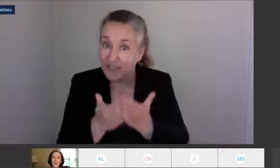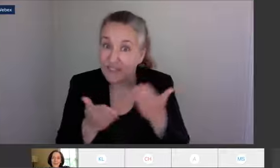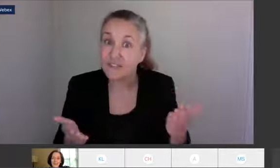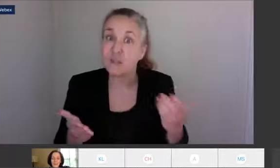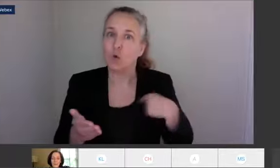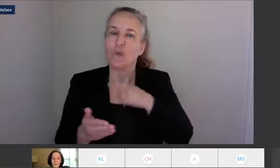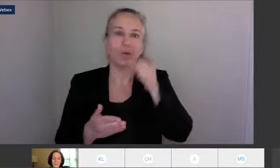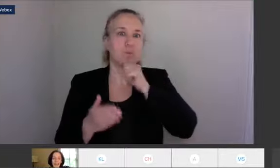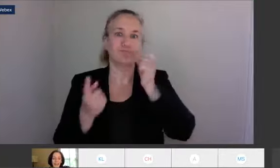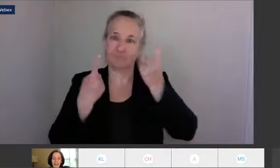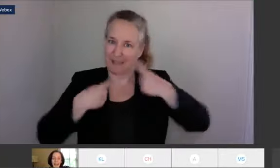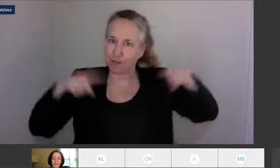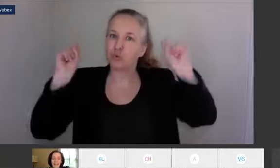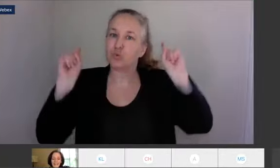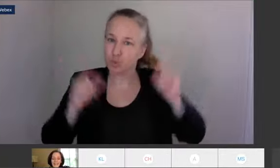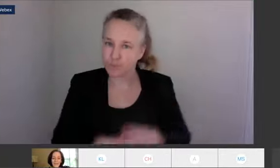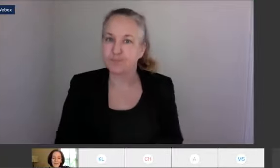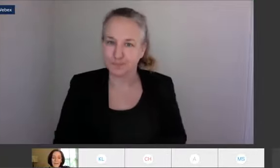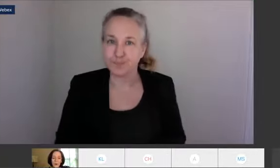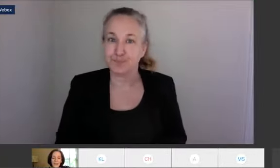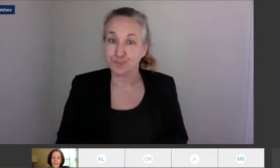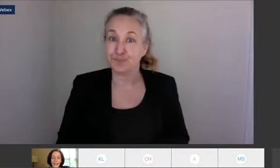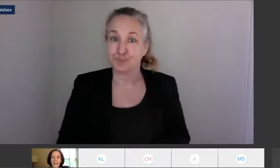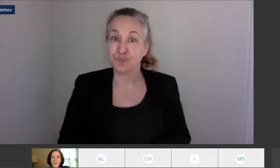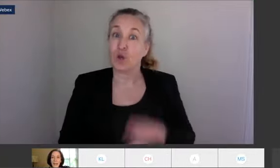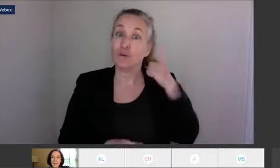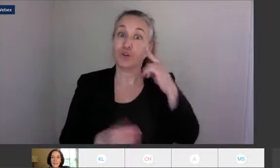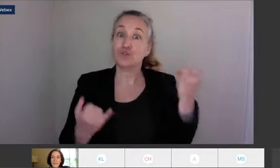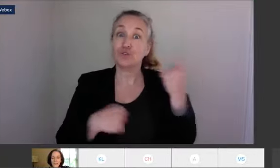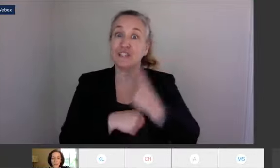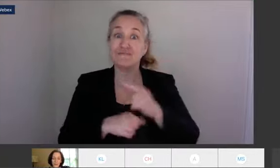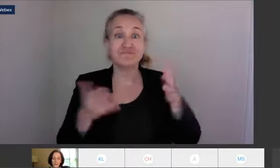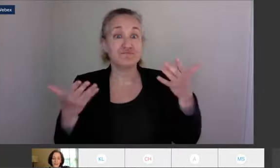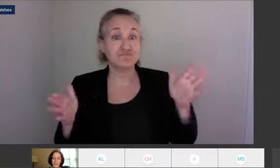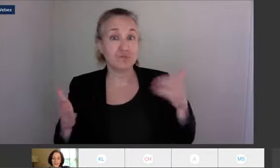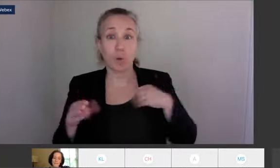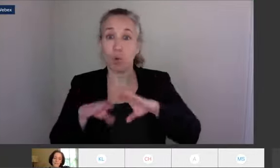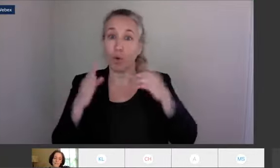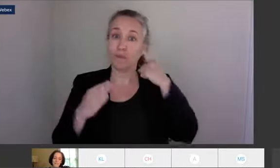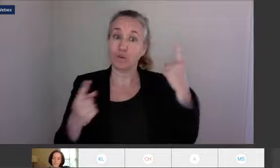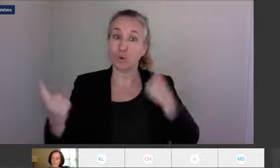and that's it for today I'm happy to take questions